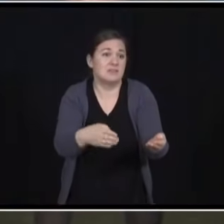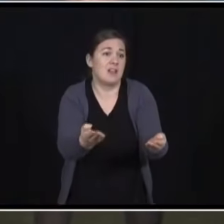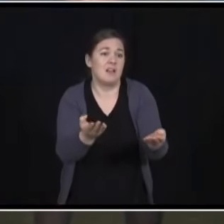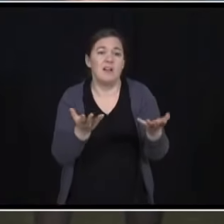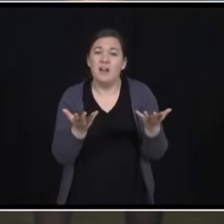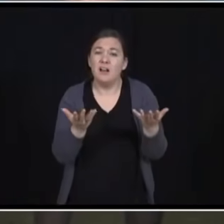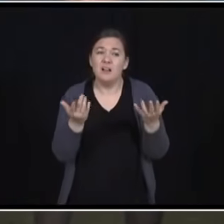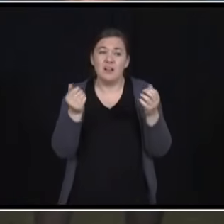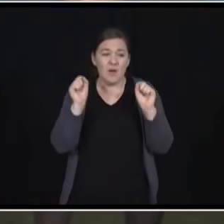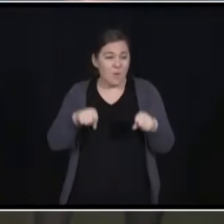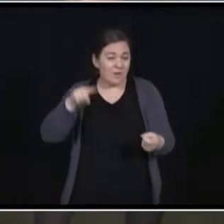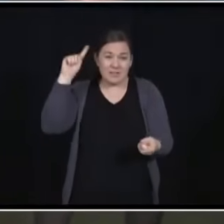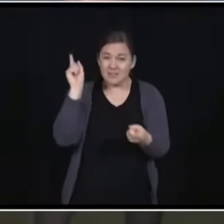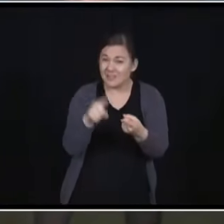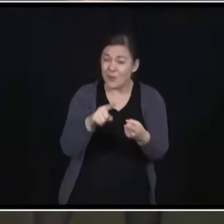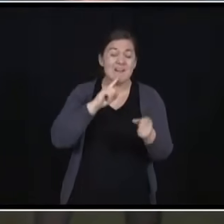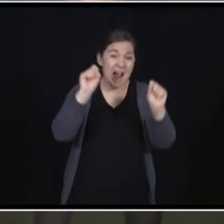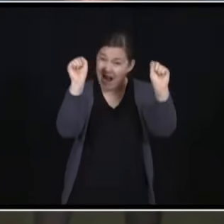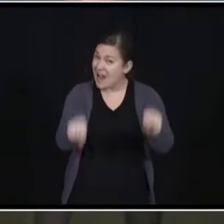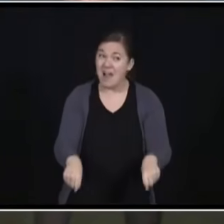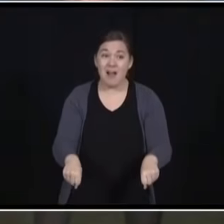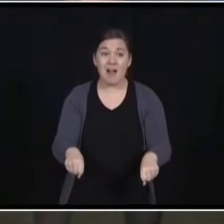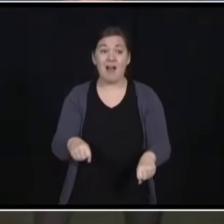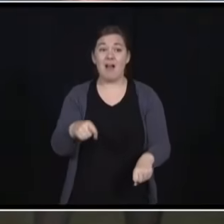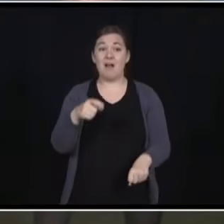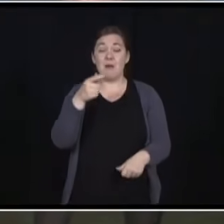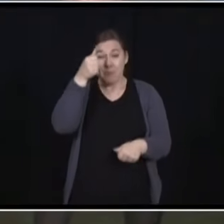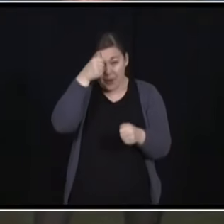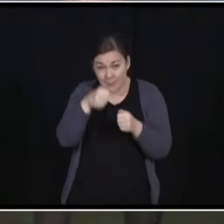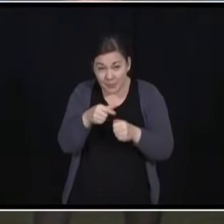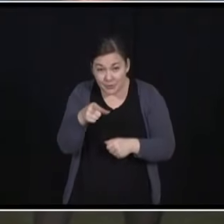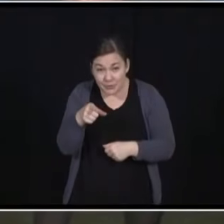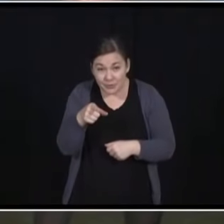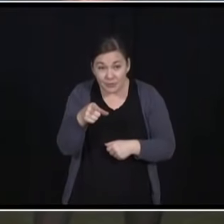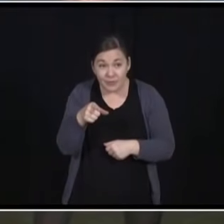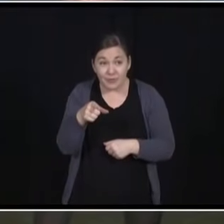overwhelmed and we are having more dice more and we know that this can be prevented.